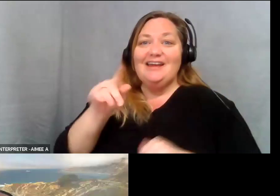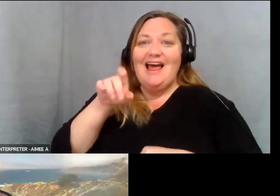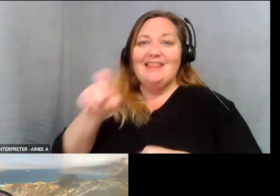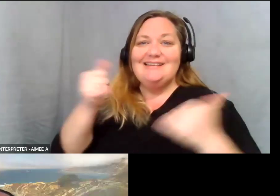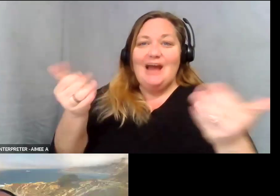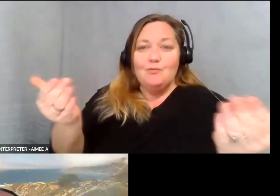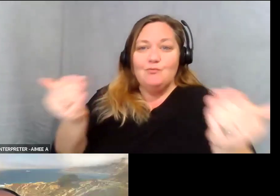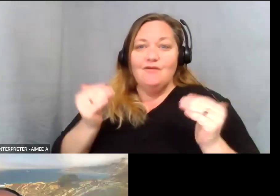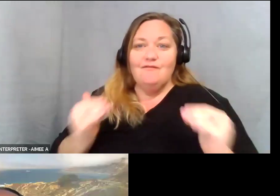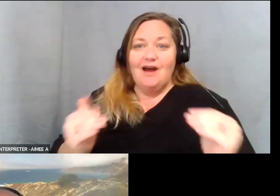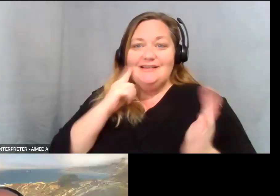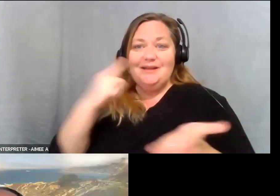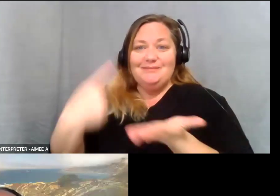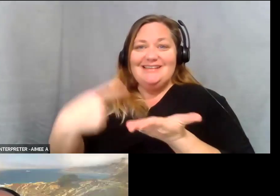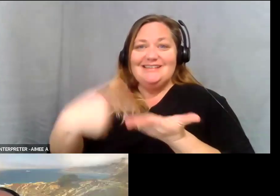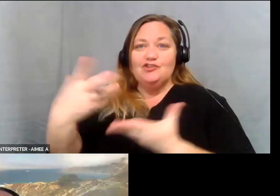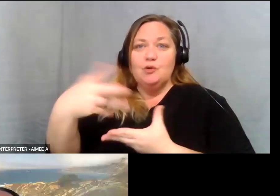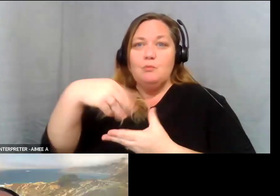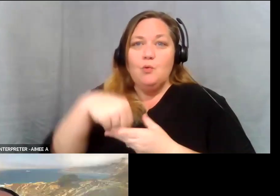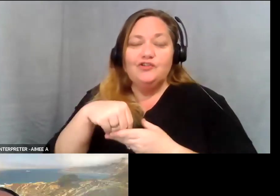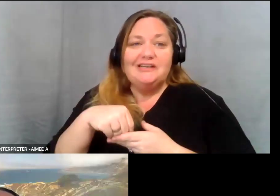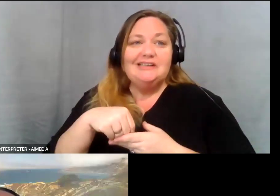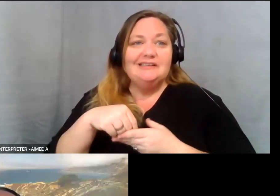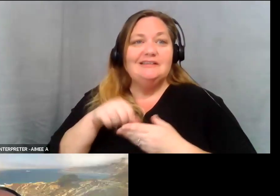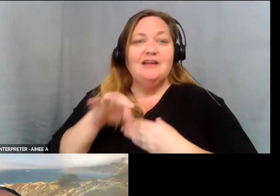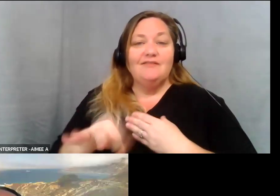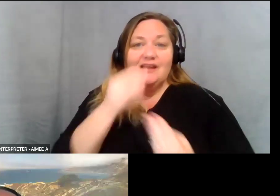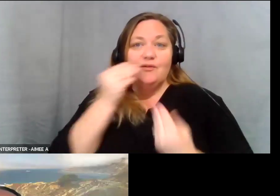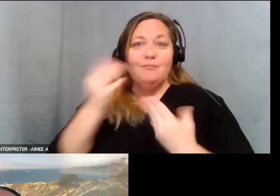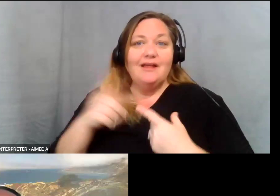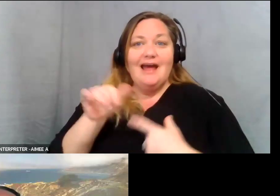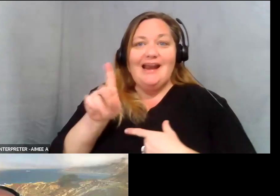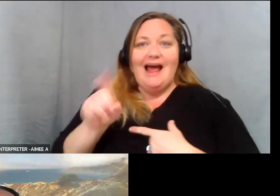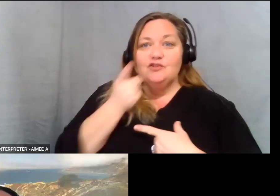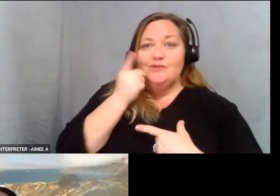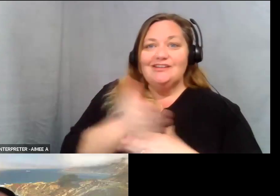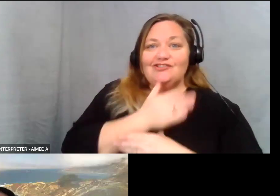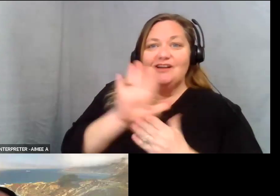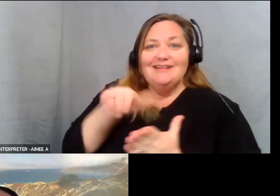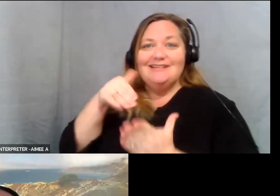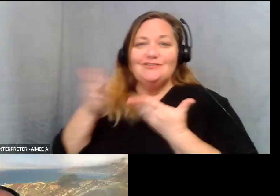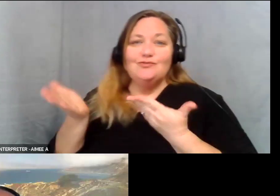to some discussion portion of the information that Alex just shared on centralized services.